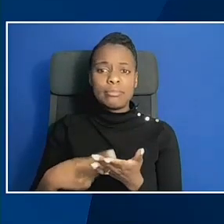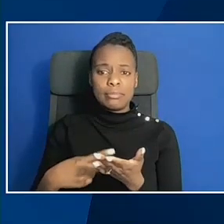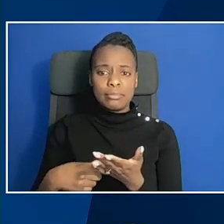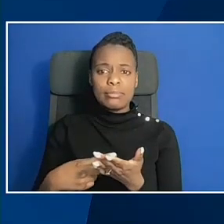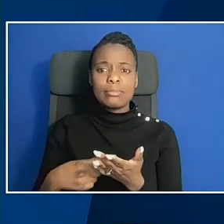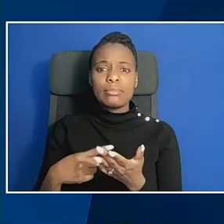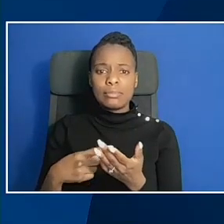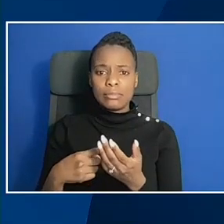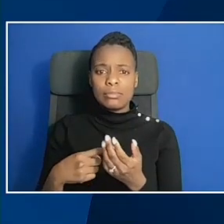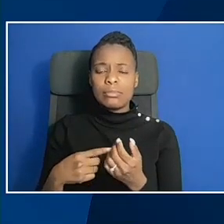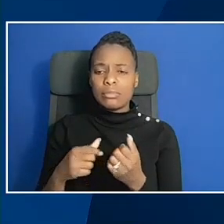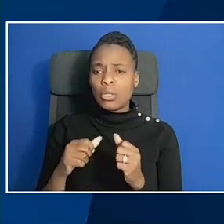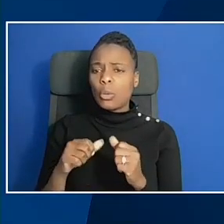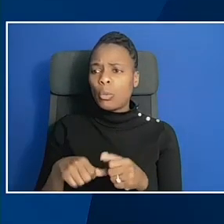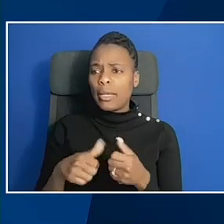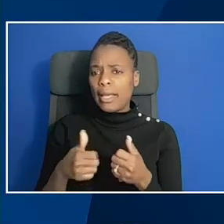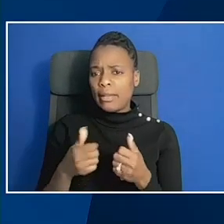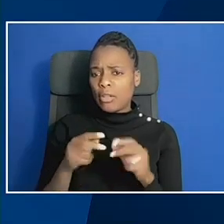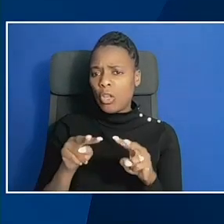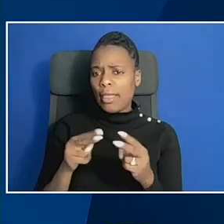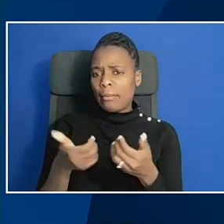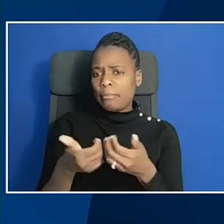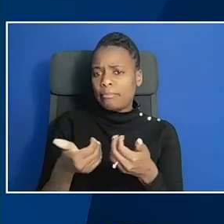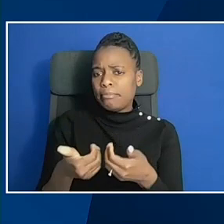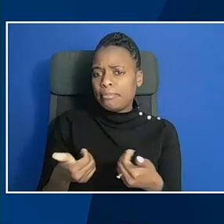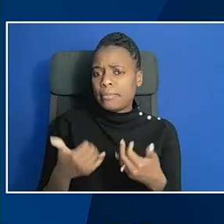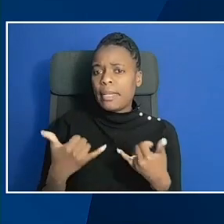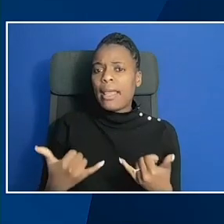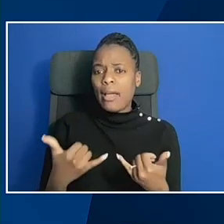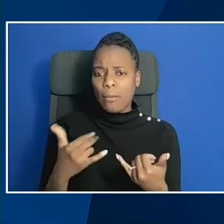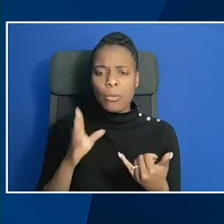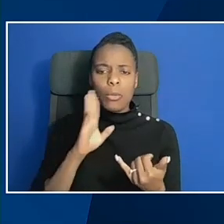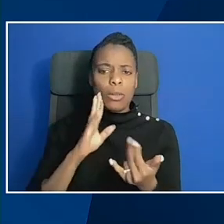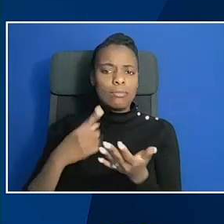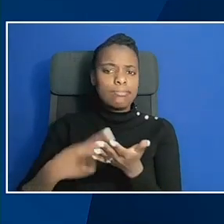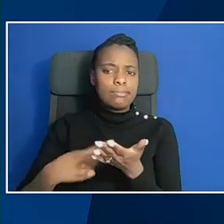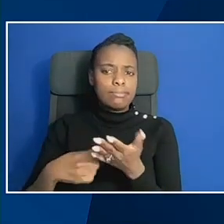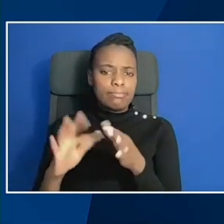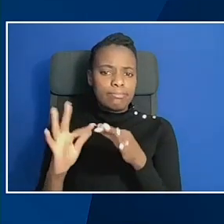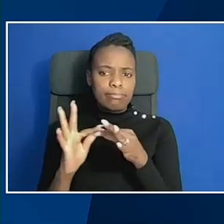independently for now, but we'll get to subsection (d) and then go through that. So, you know, when we look at that, we